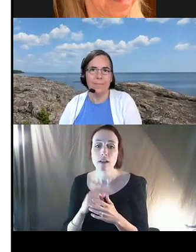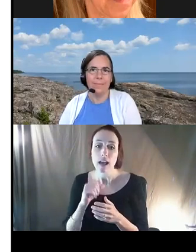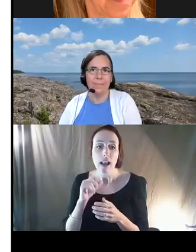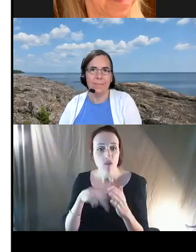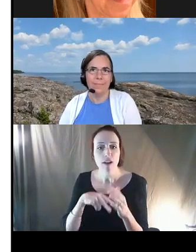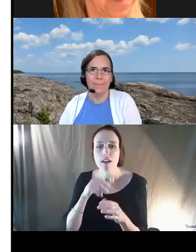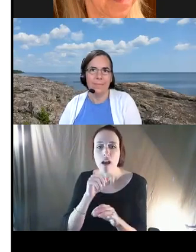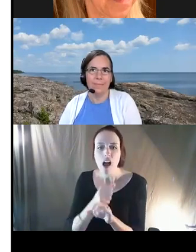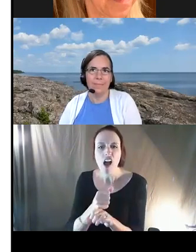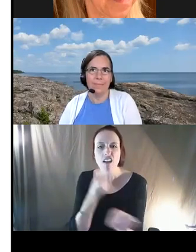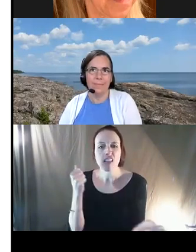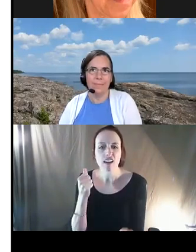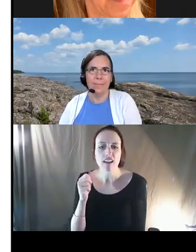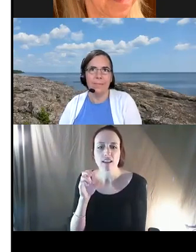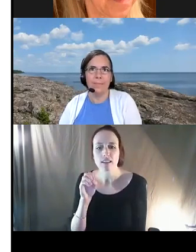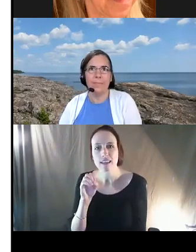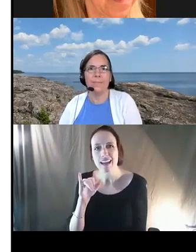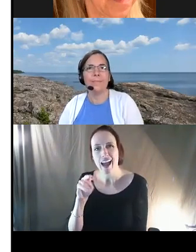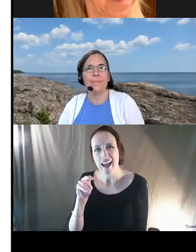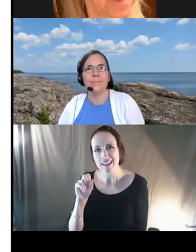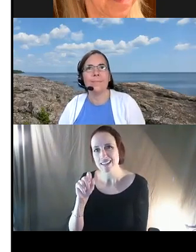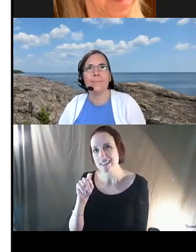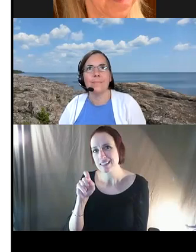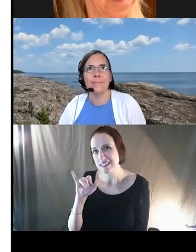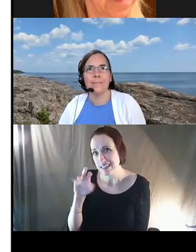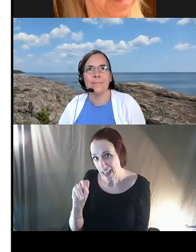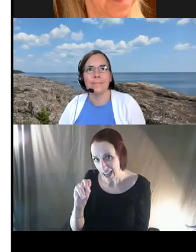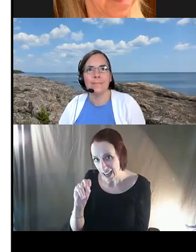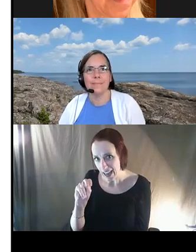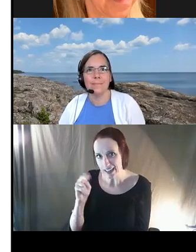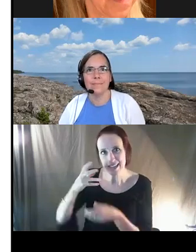inspired me to create this diagram.